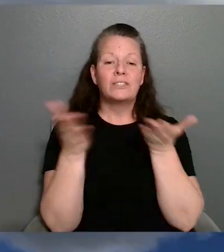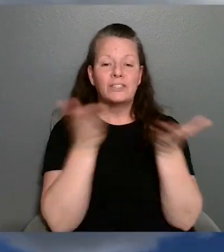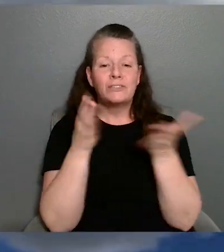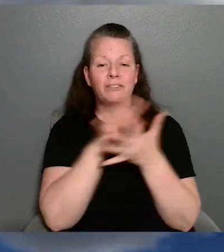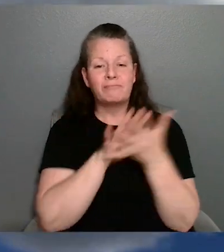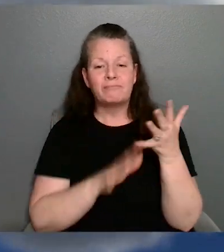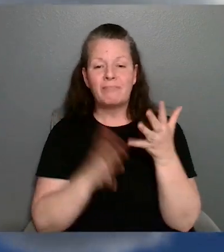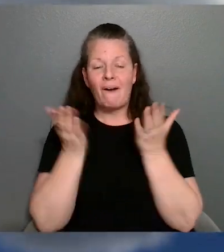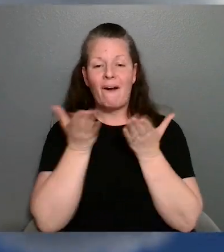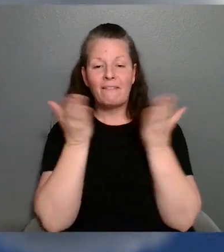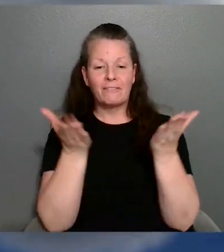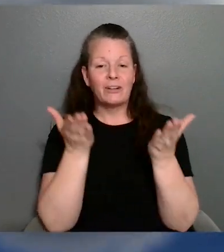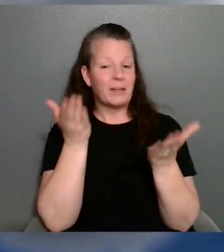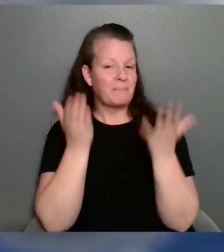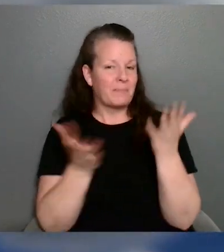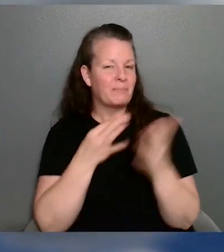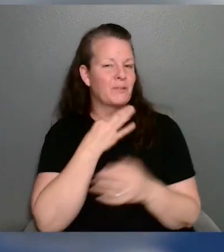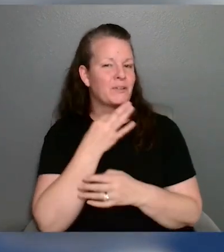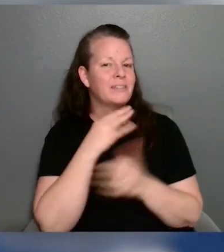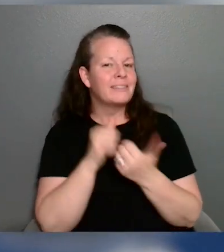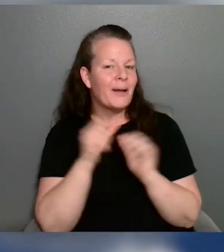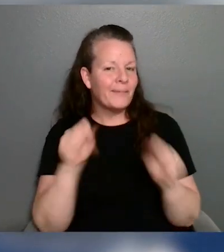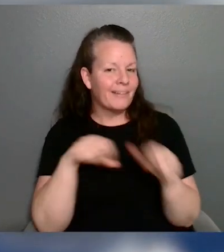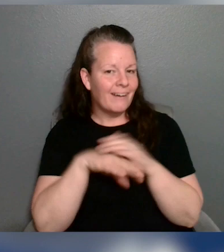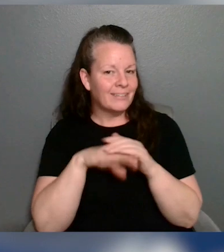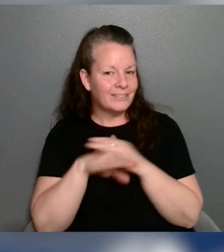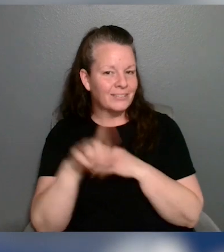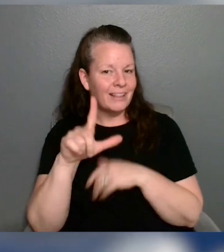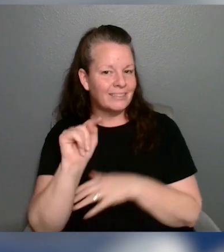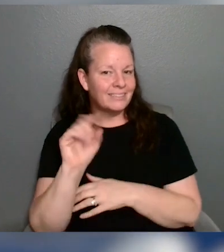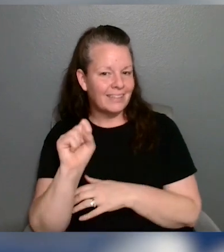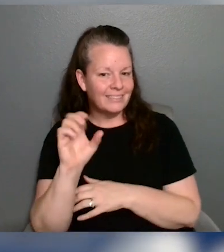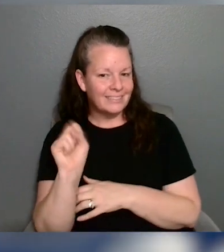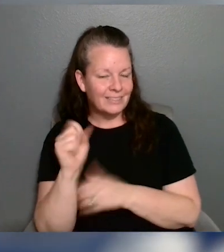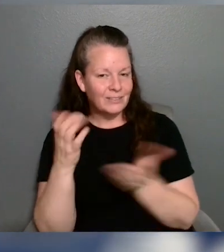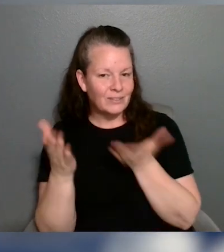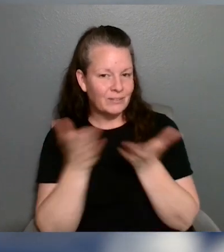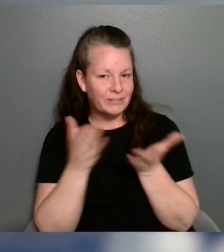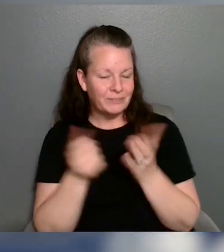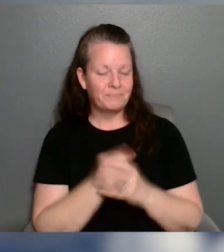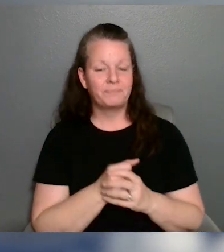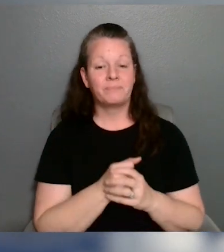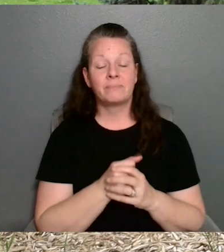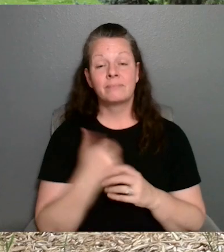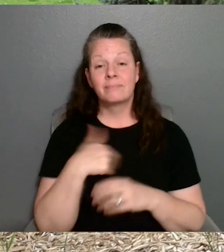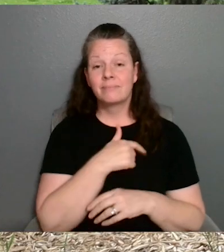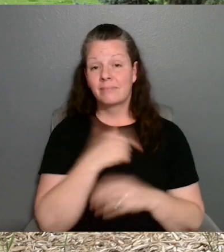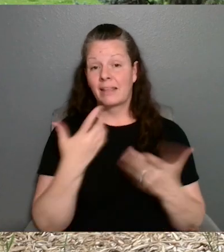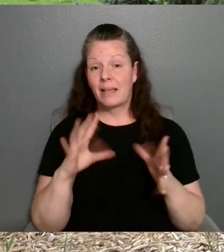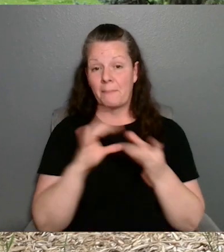that are offered, you're probably wondering how you can get access to Long Term Services and Supports. As I mentioned earlier,